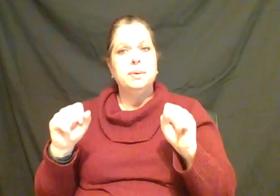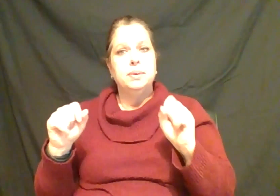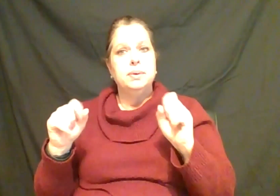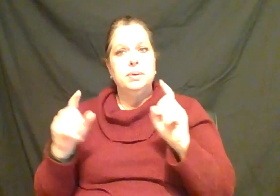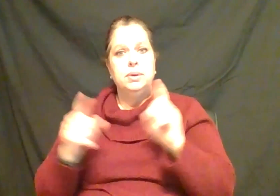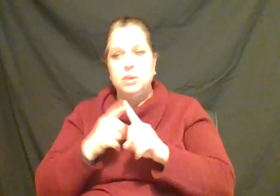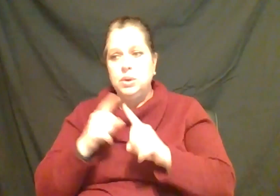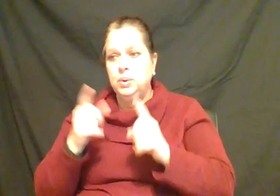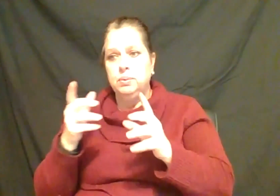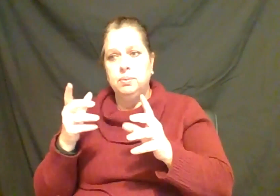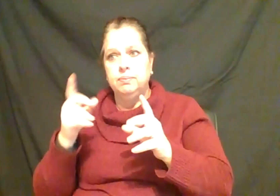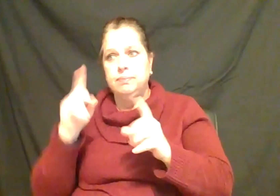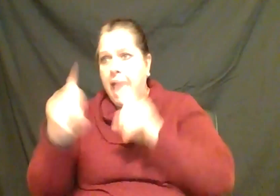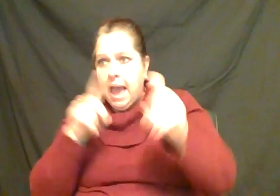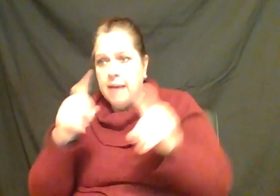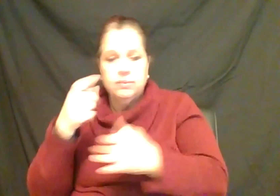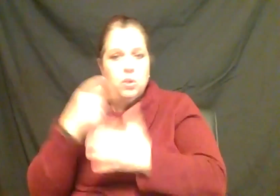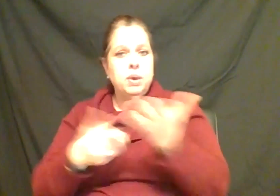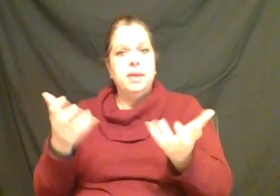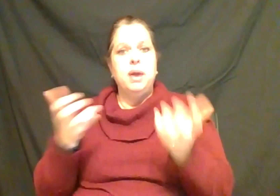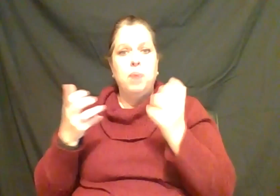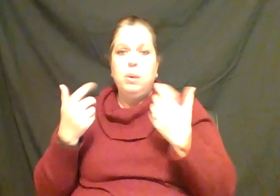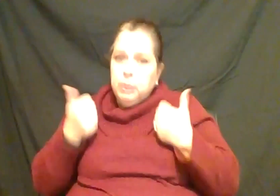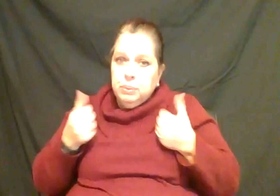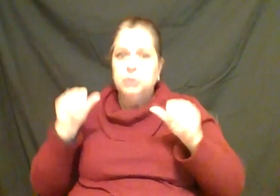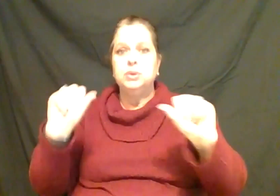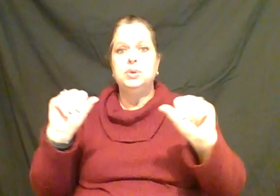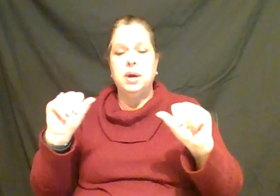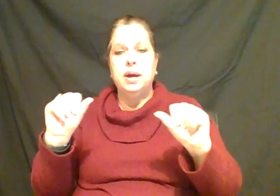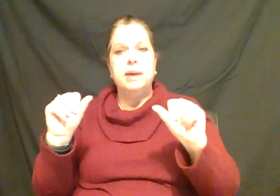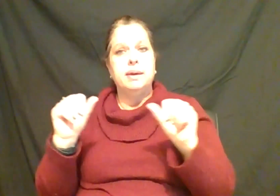and we will certainly try and do everything in our power to make sure that they get what they need